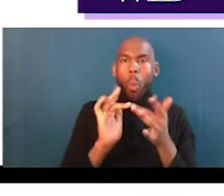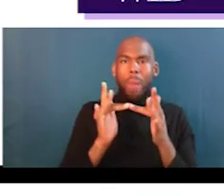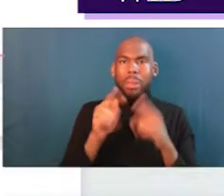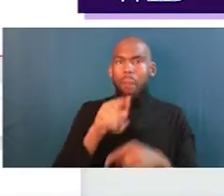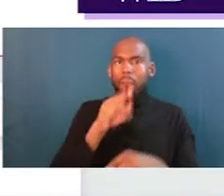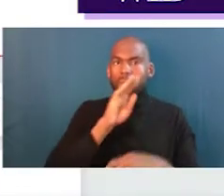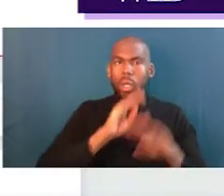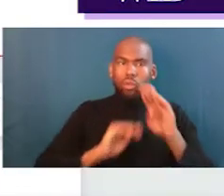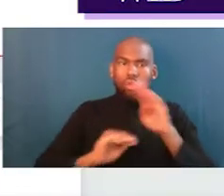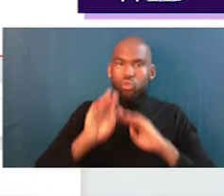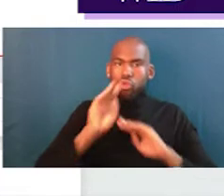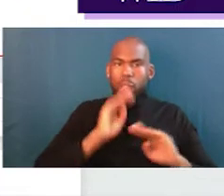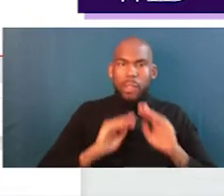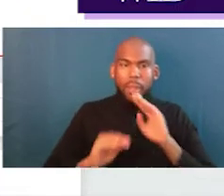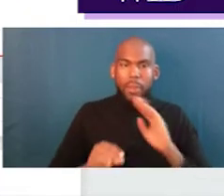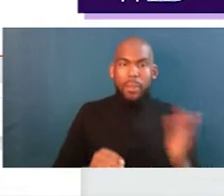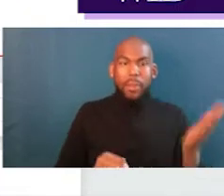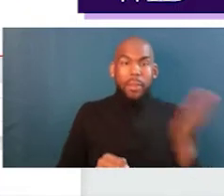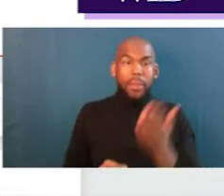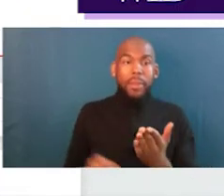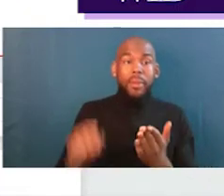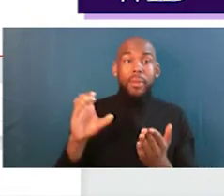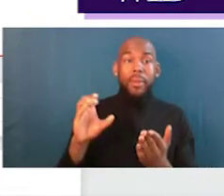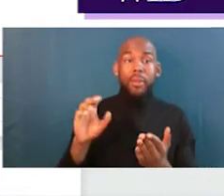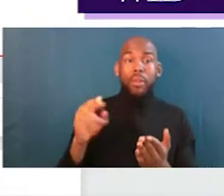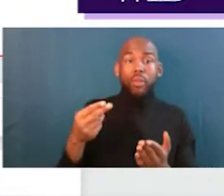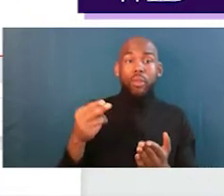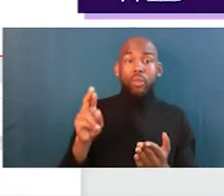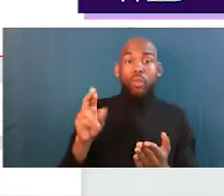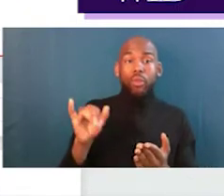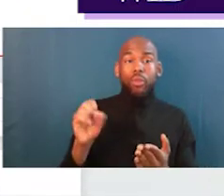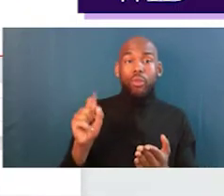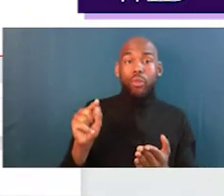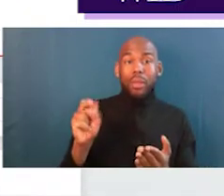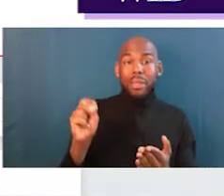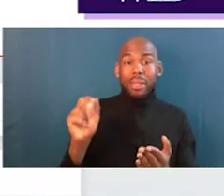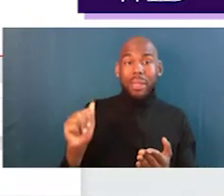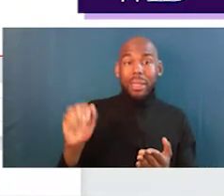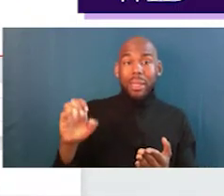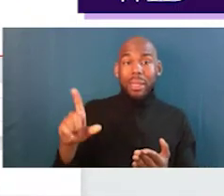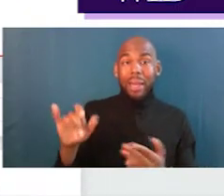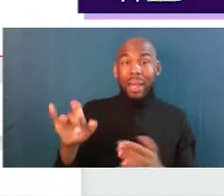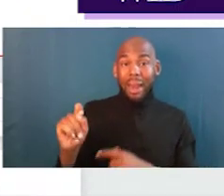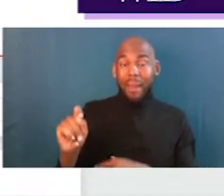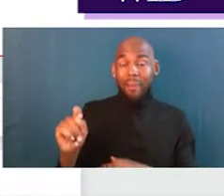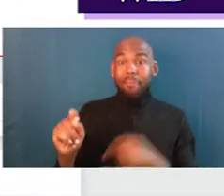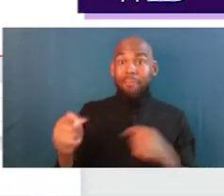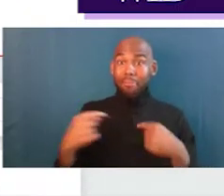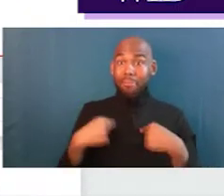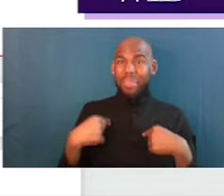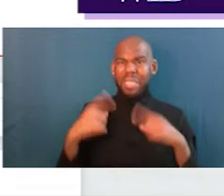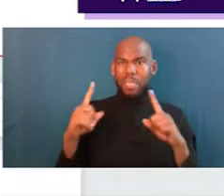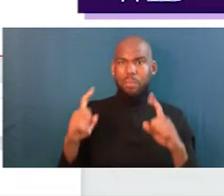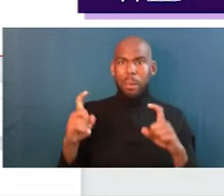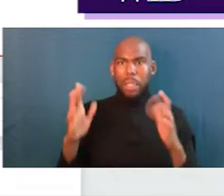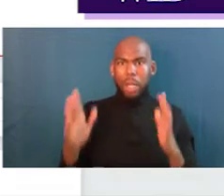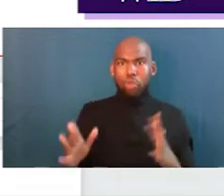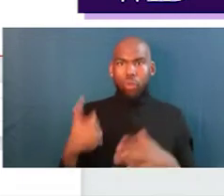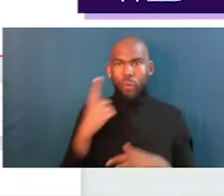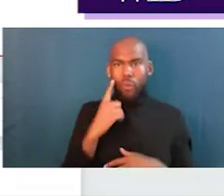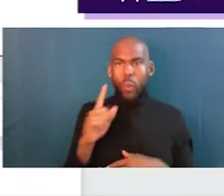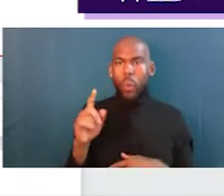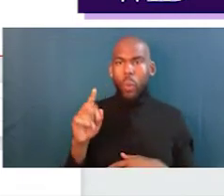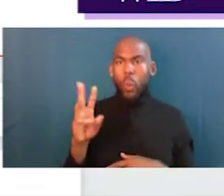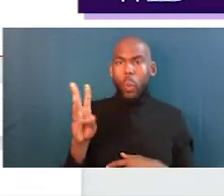My name is Christina Clift, and testing websites for WID is an awesome